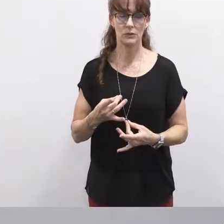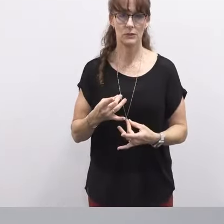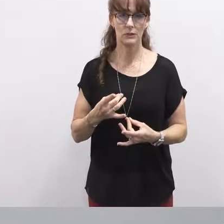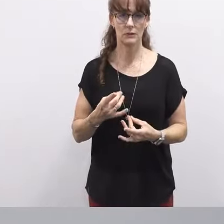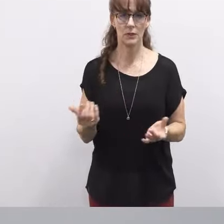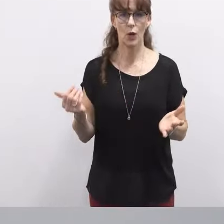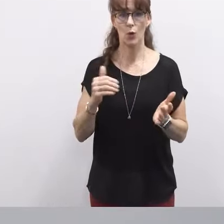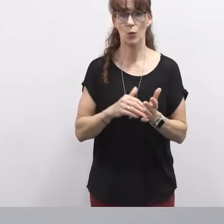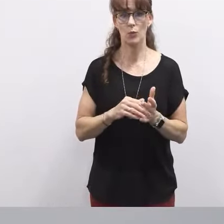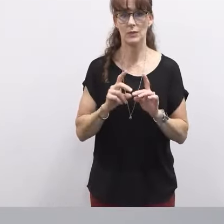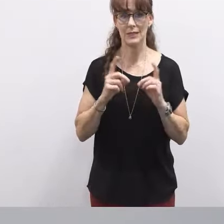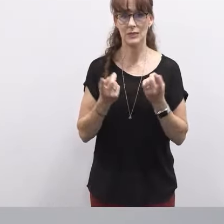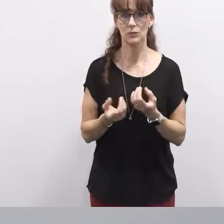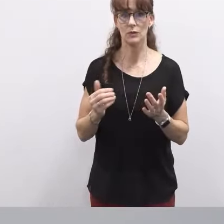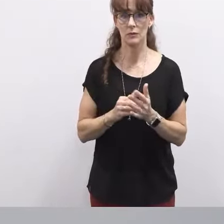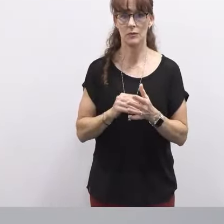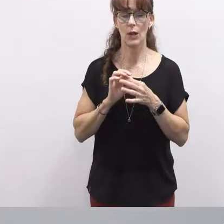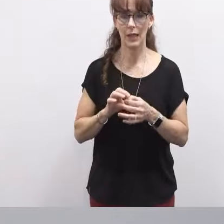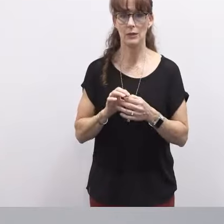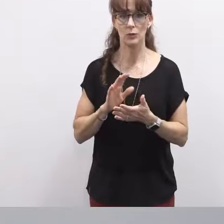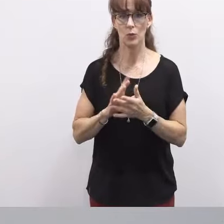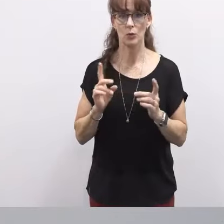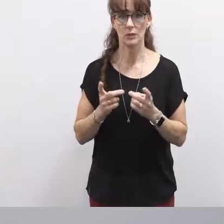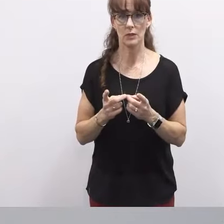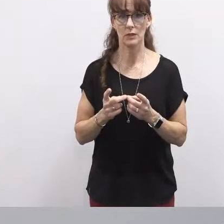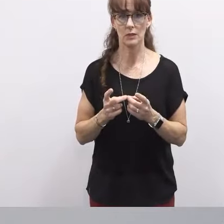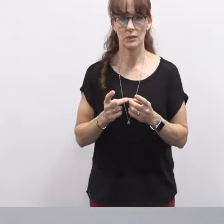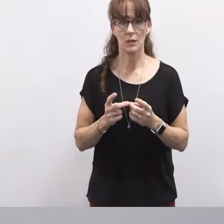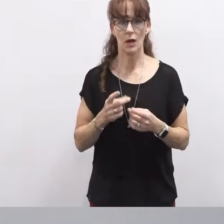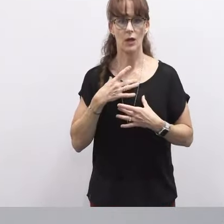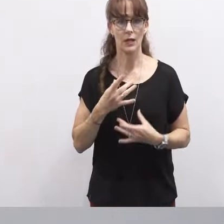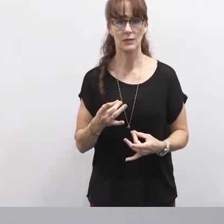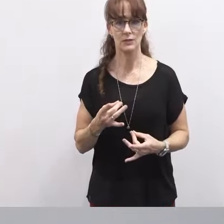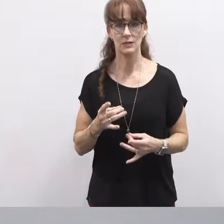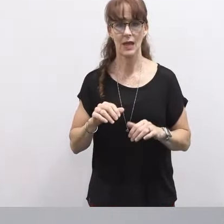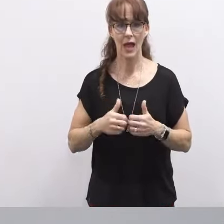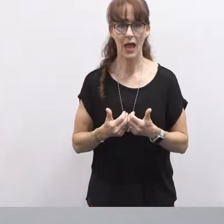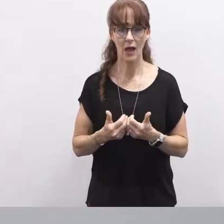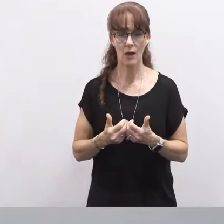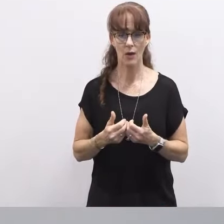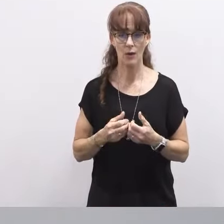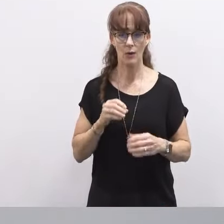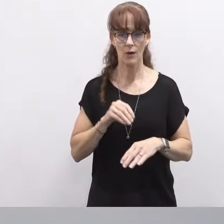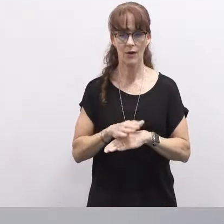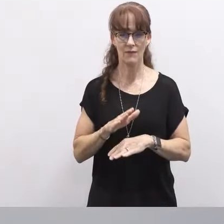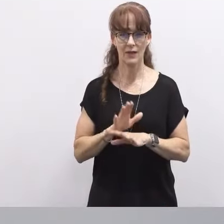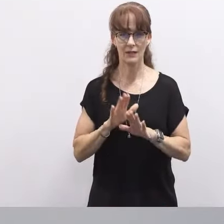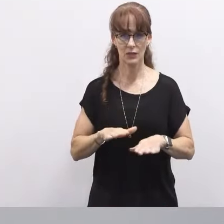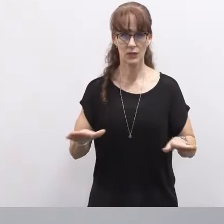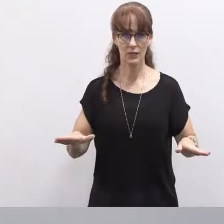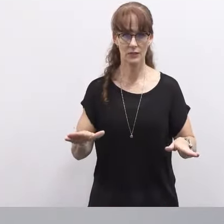with regard to the school district are primarily interested in how it's gonna affect their kids and their kids' education.